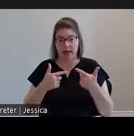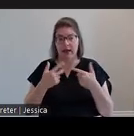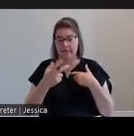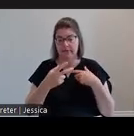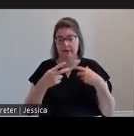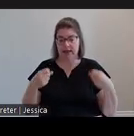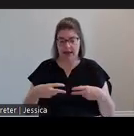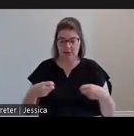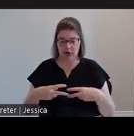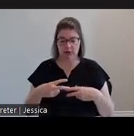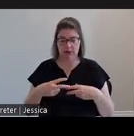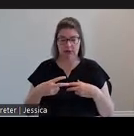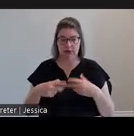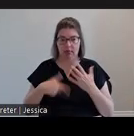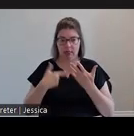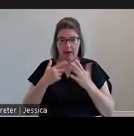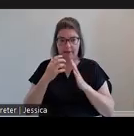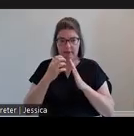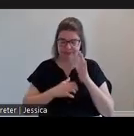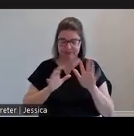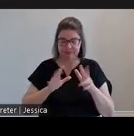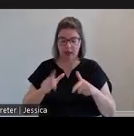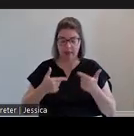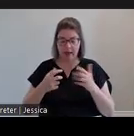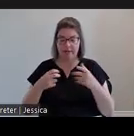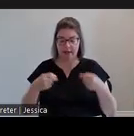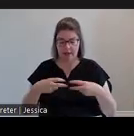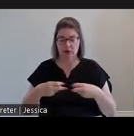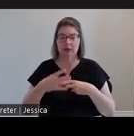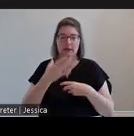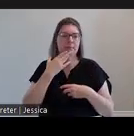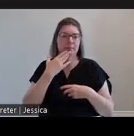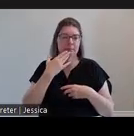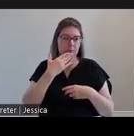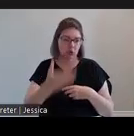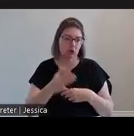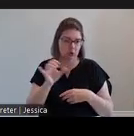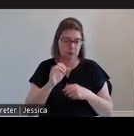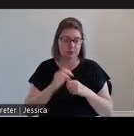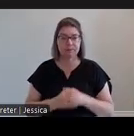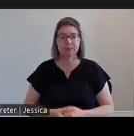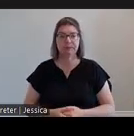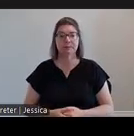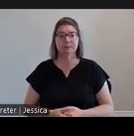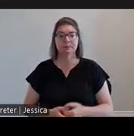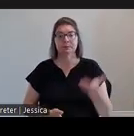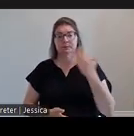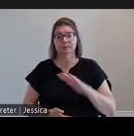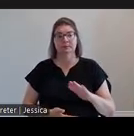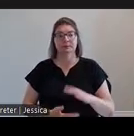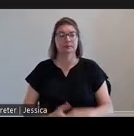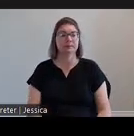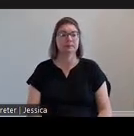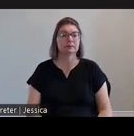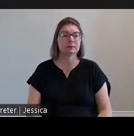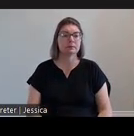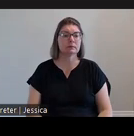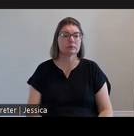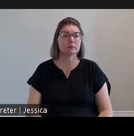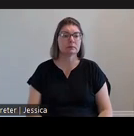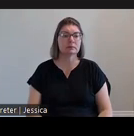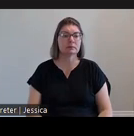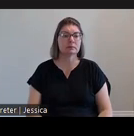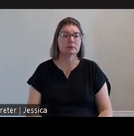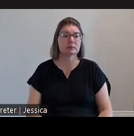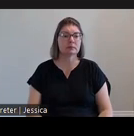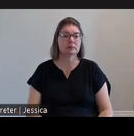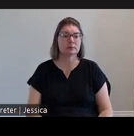can be very beneficial as well. Next slide, please, Katie. Okay.